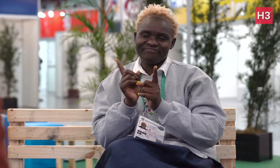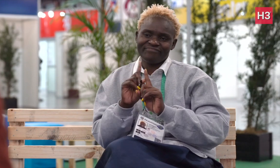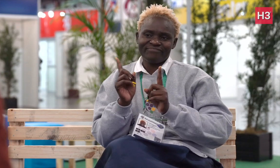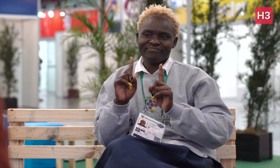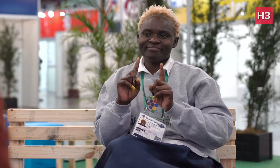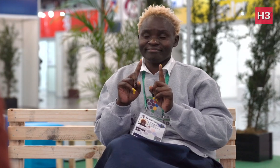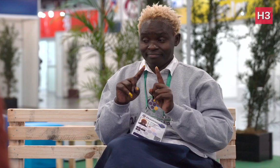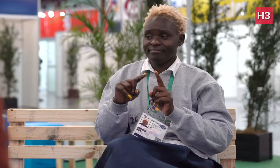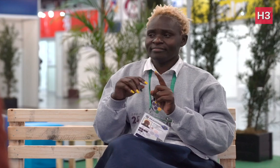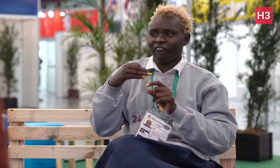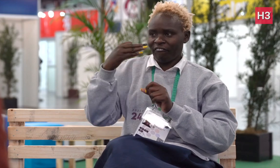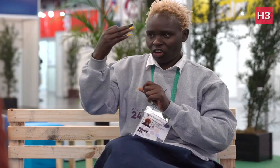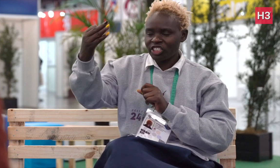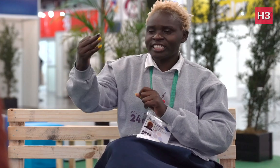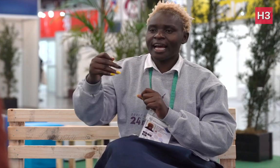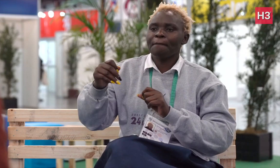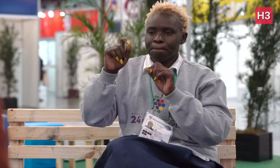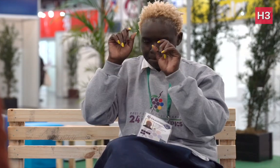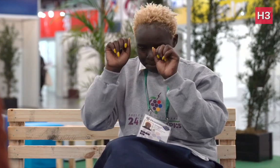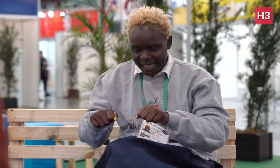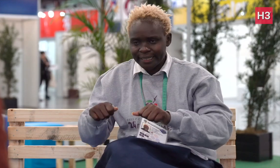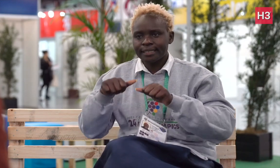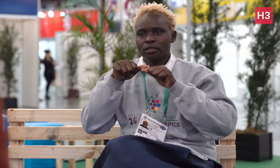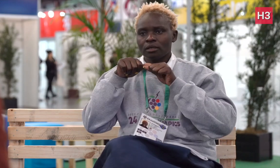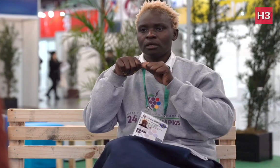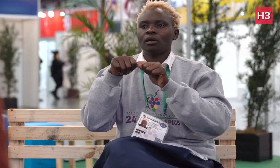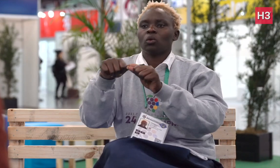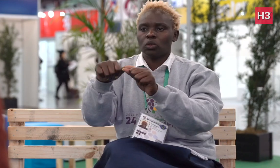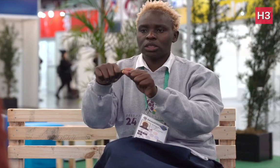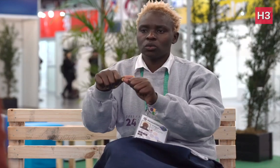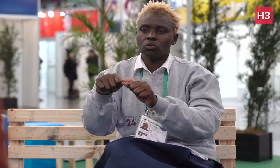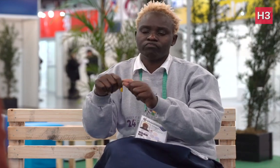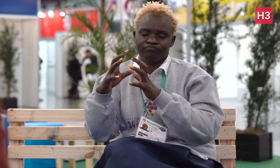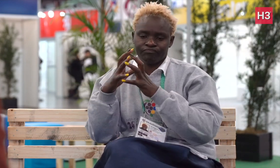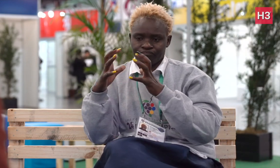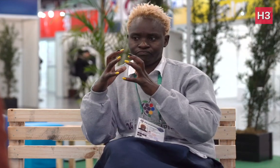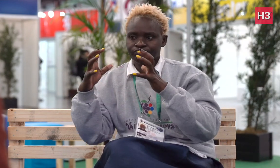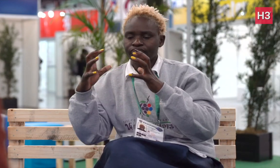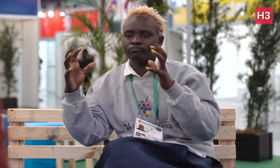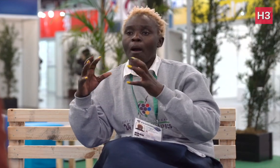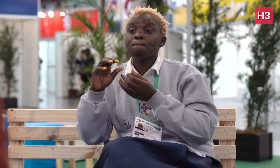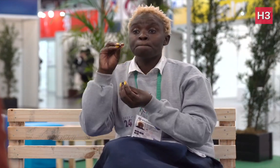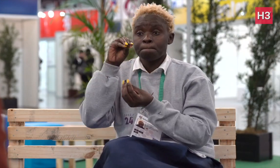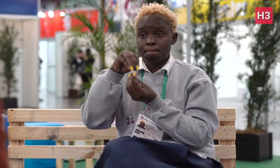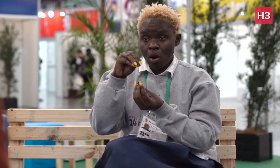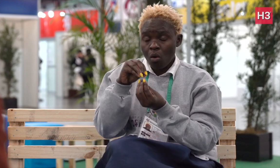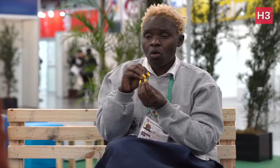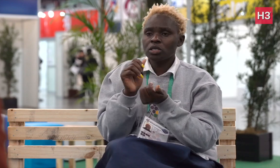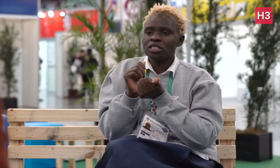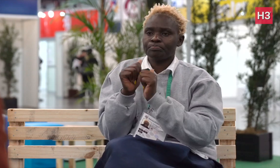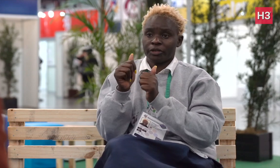For the future of Kenya Deaf sports, we must continue to expand the number of sports.